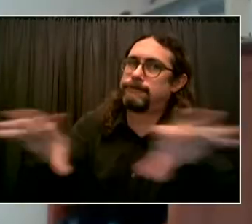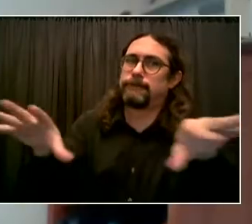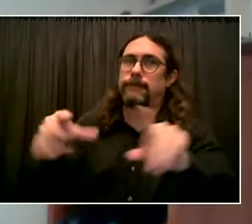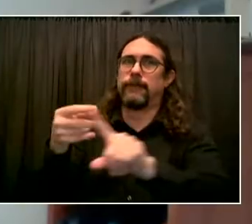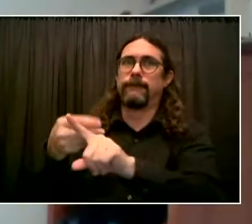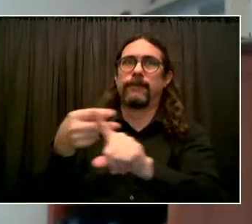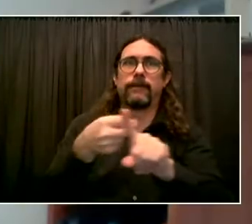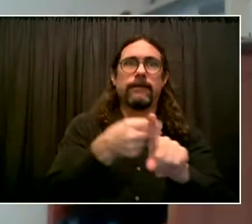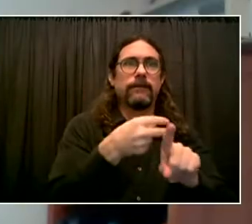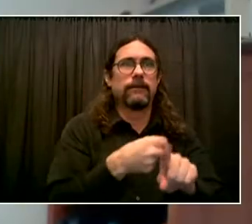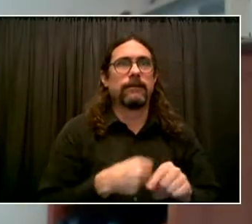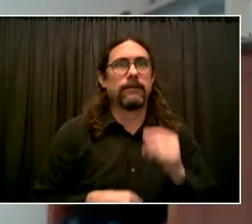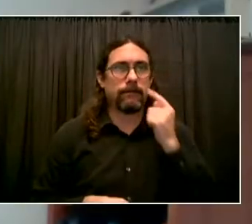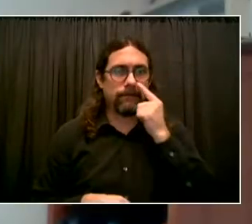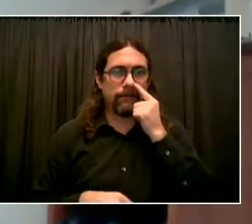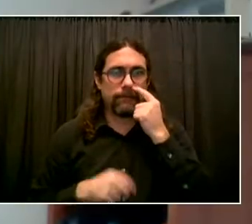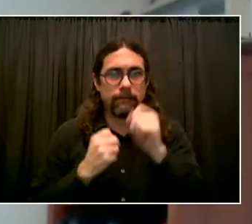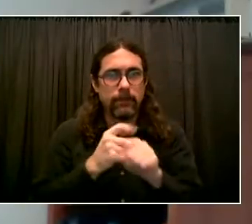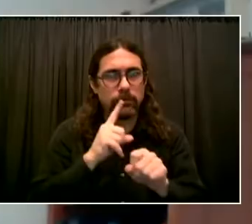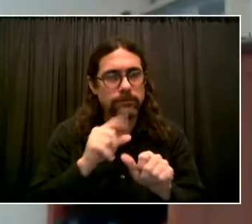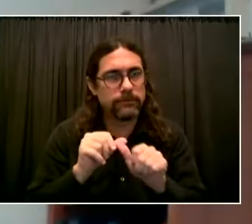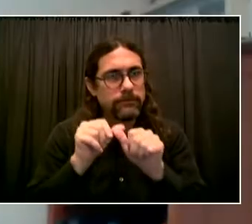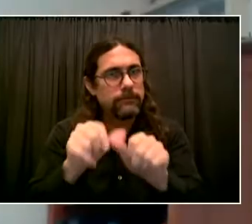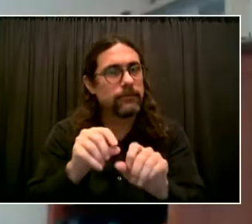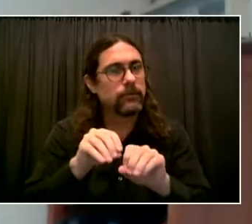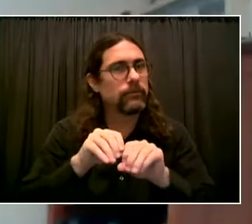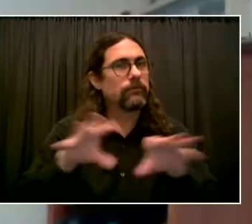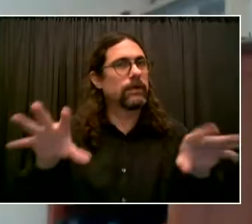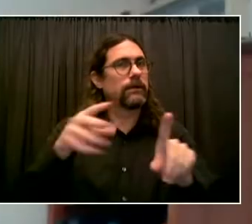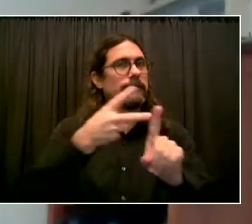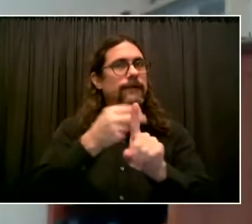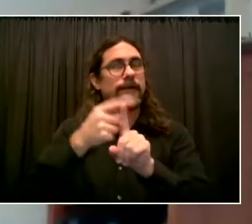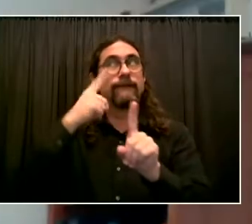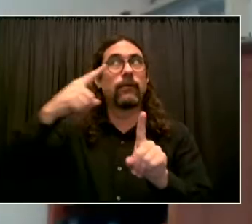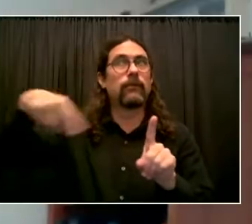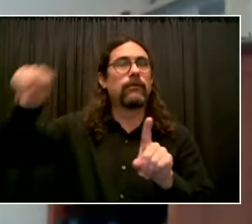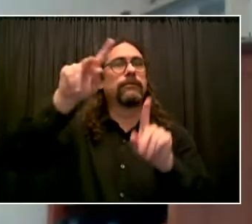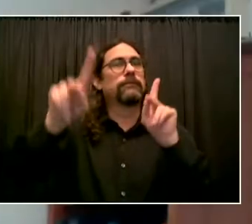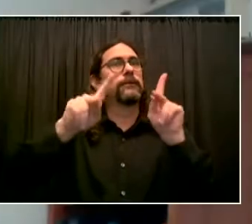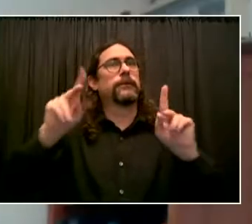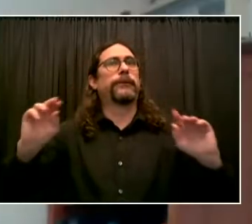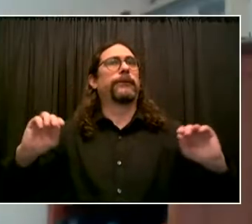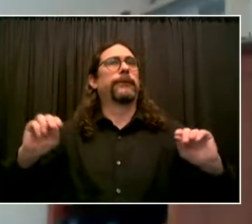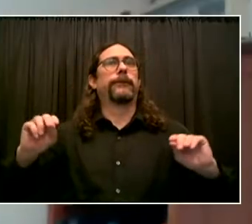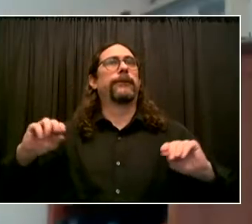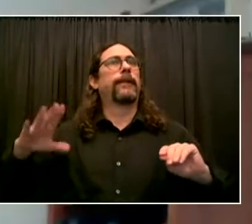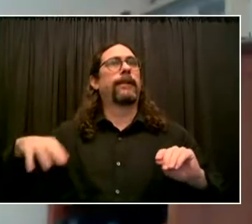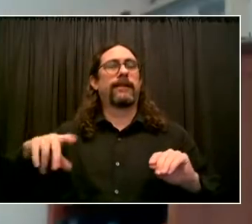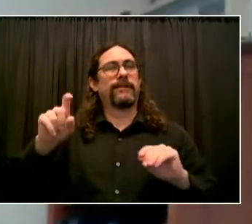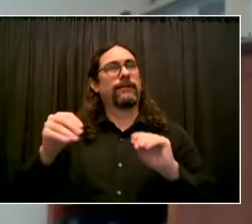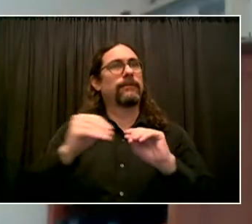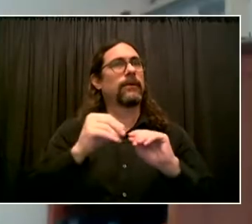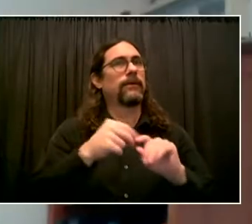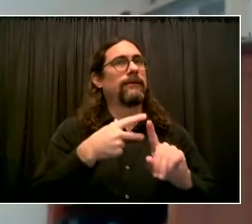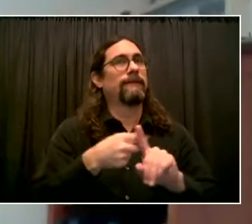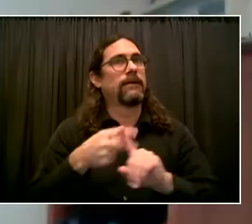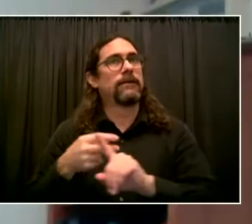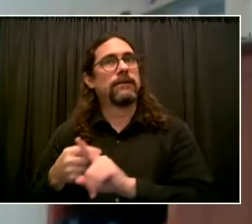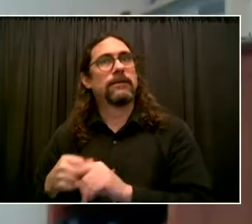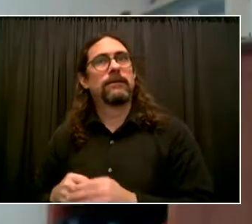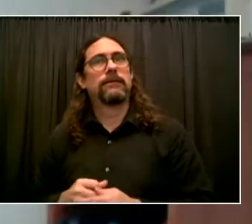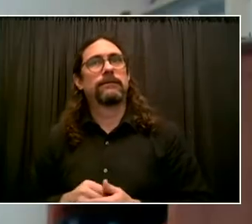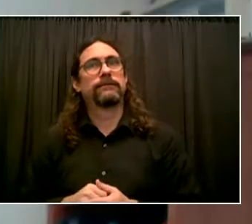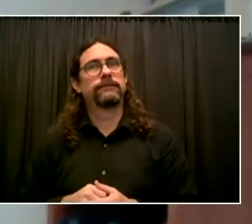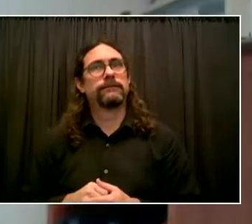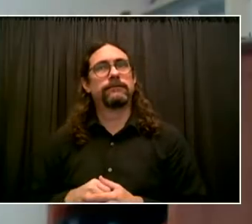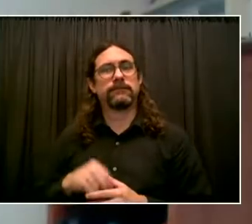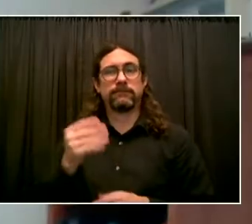IT IS ALSO A